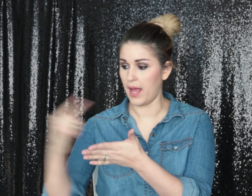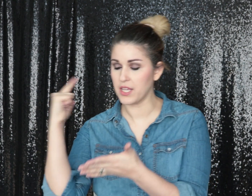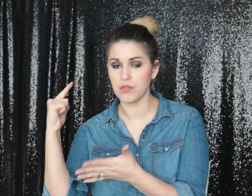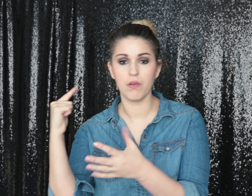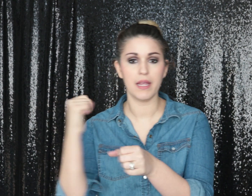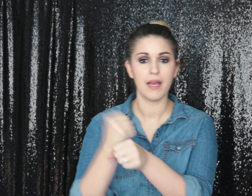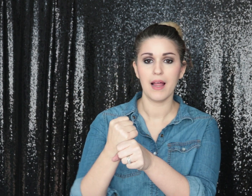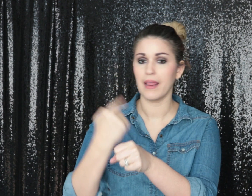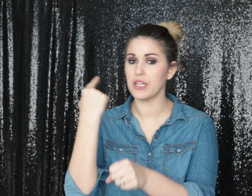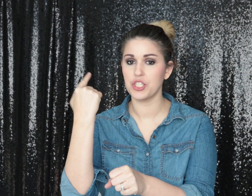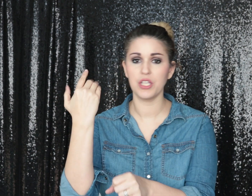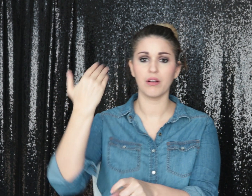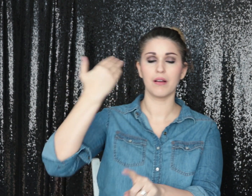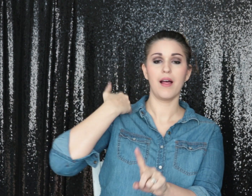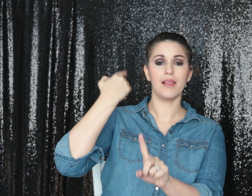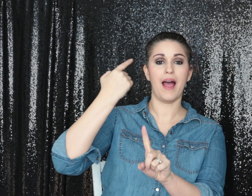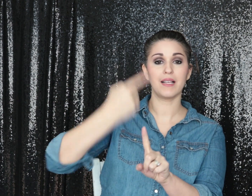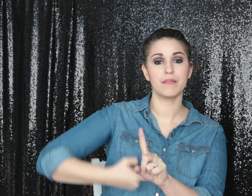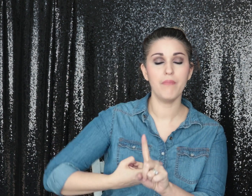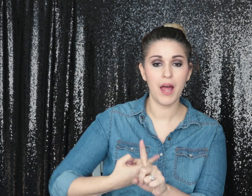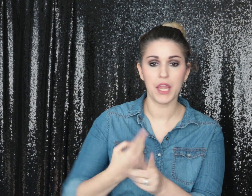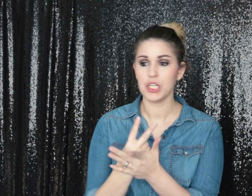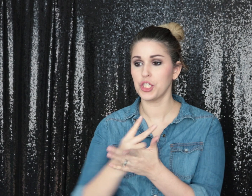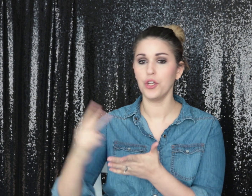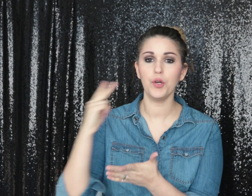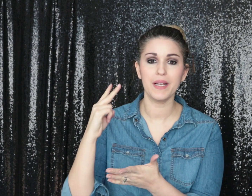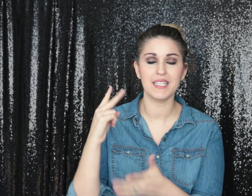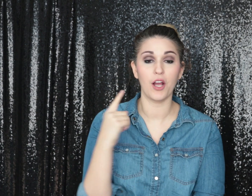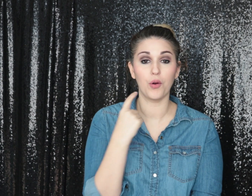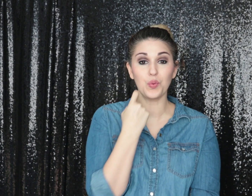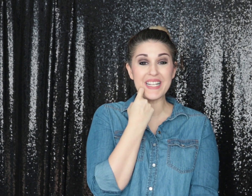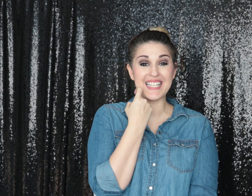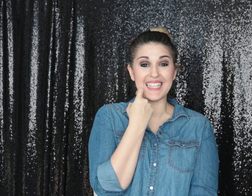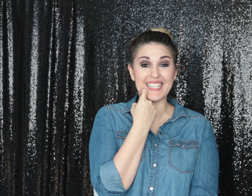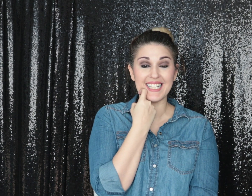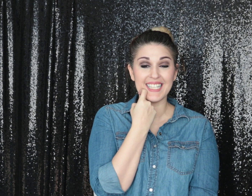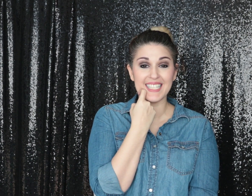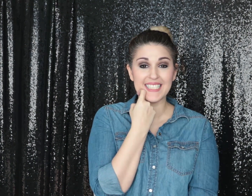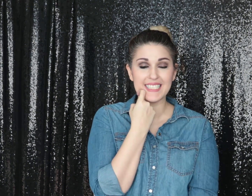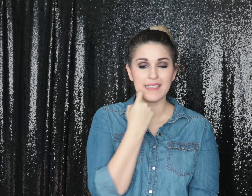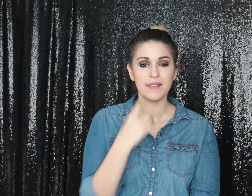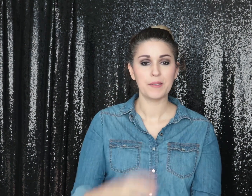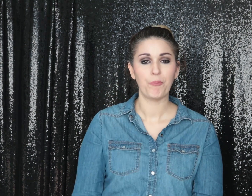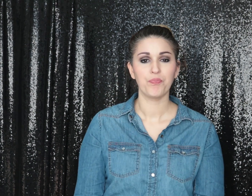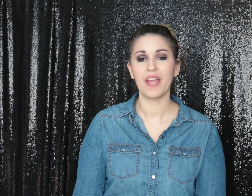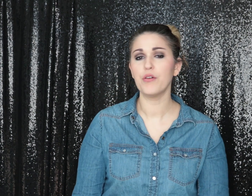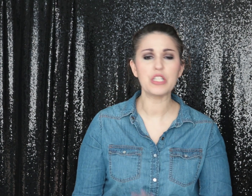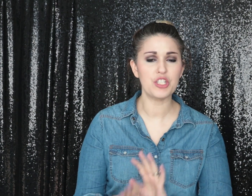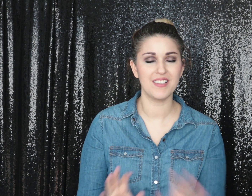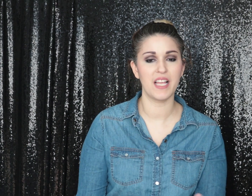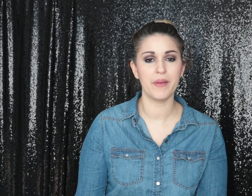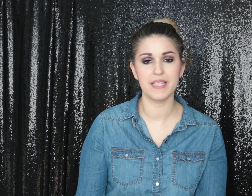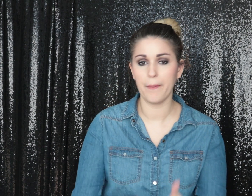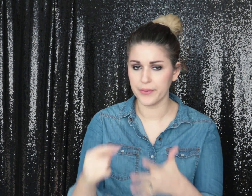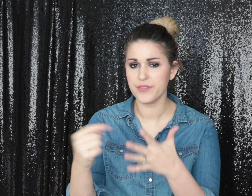last week, last year, last month, two weeks ago. Recently. Yeah. Those are just some examples.